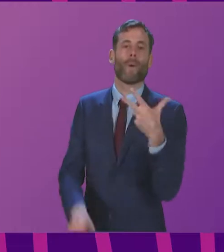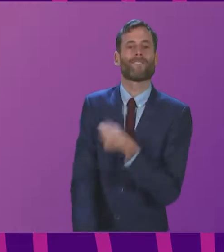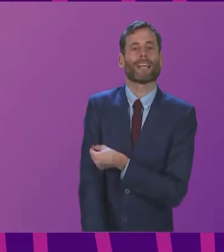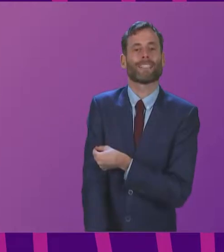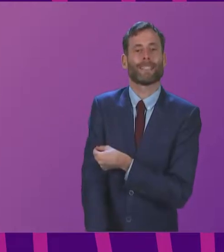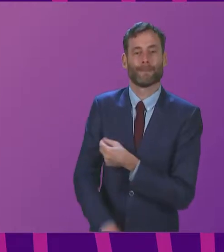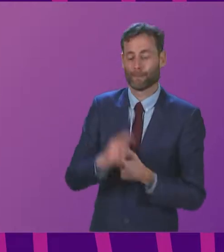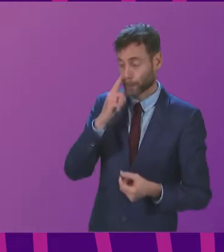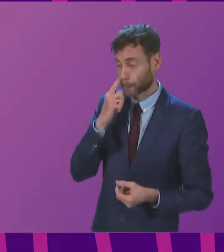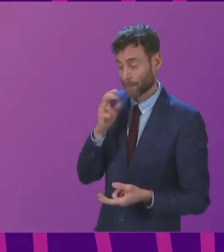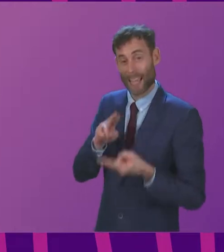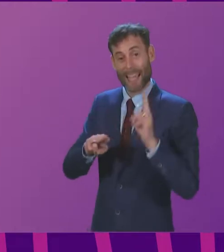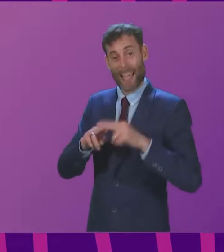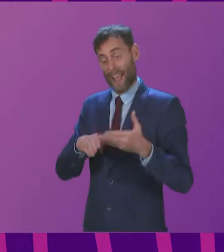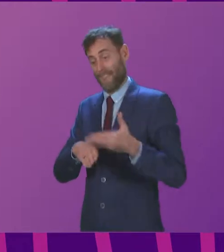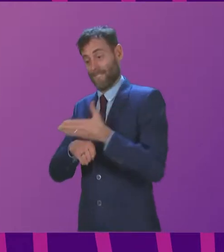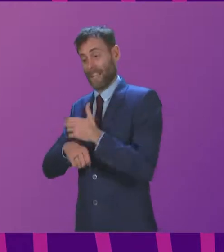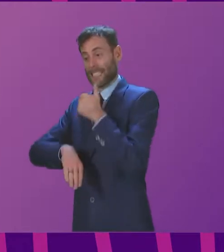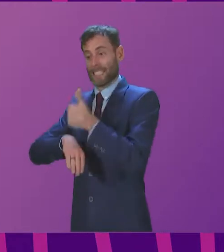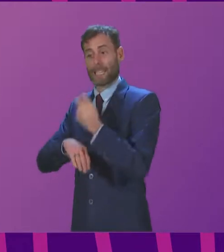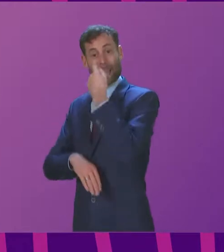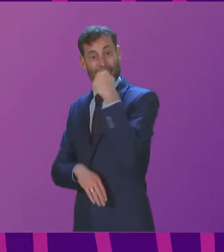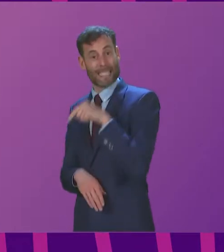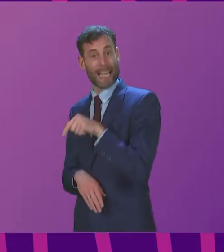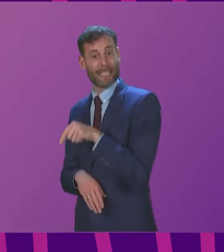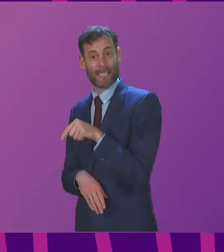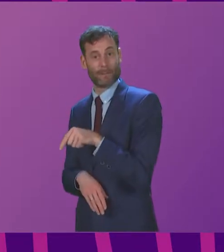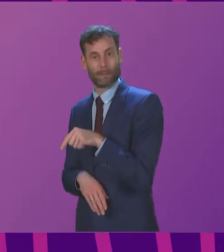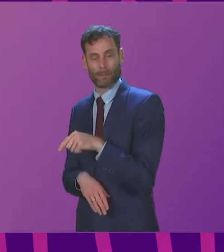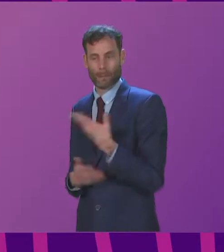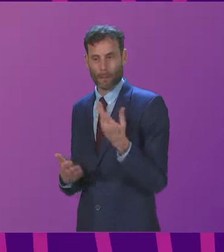included testing as an alternative at an earlier stage, we would have undermined the central,